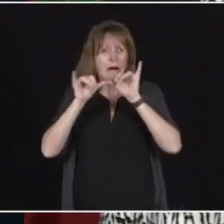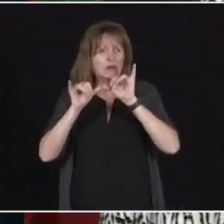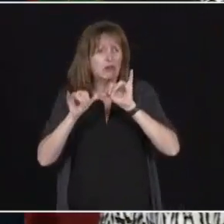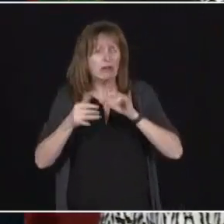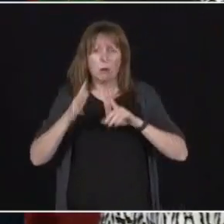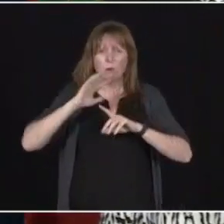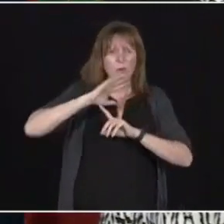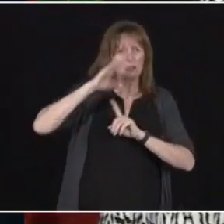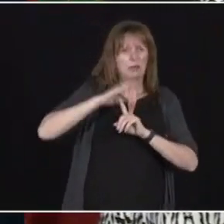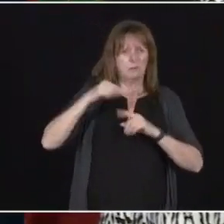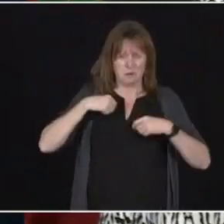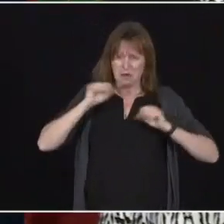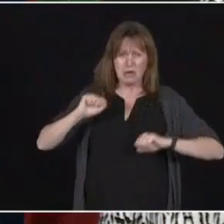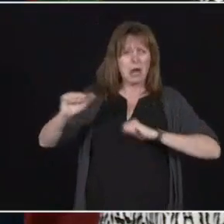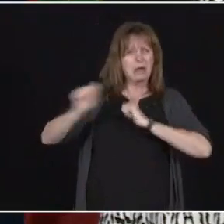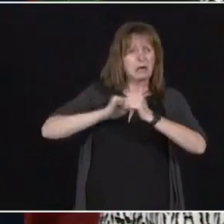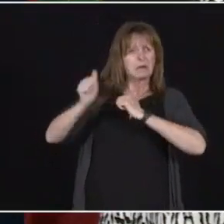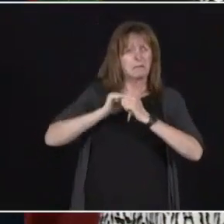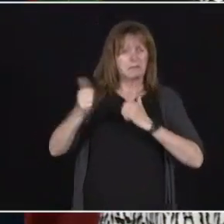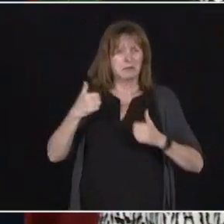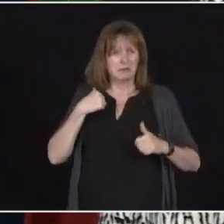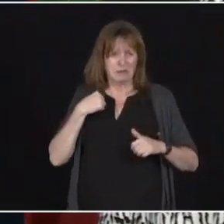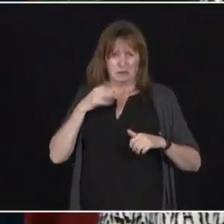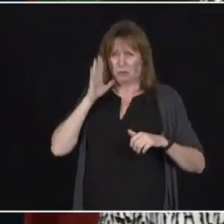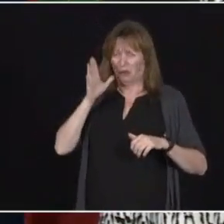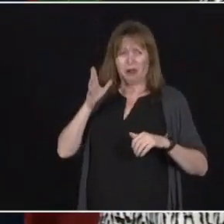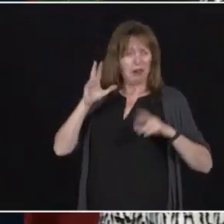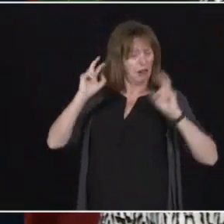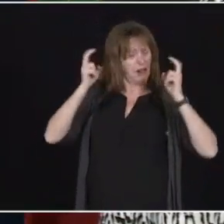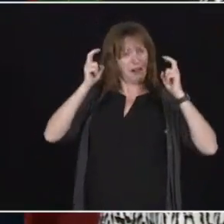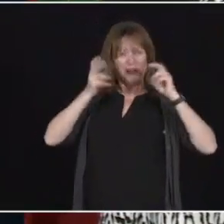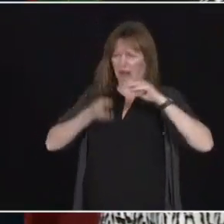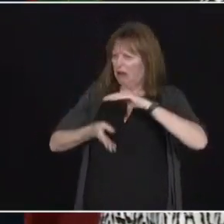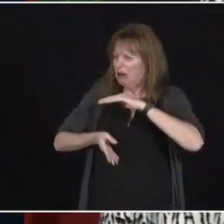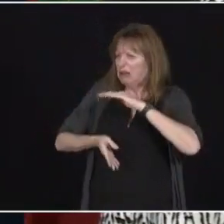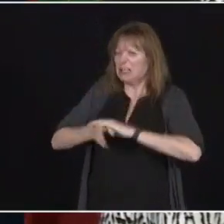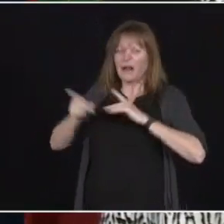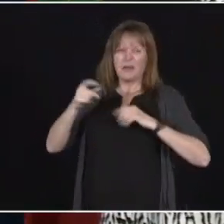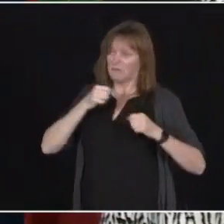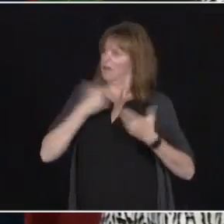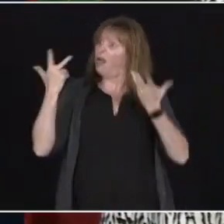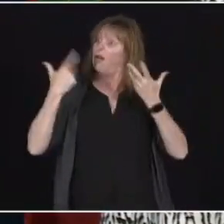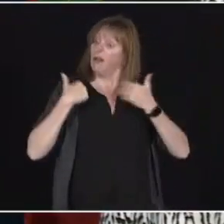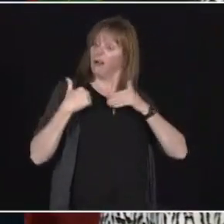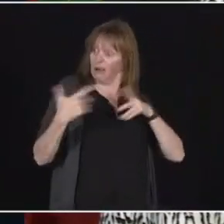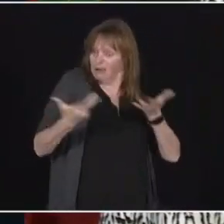We are the best manufacturing, the best ingenuity, the best engineering, anyone in the world and we can compete and kick